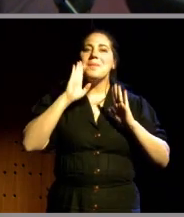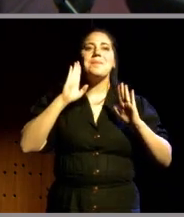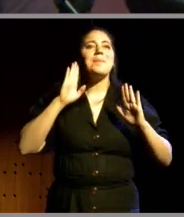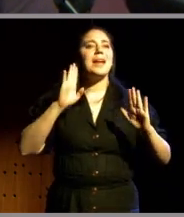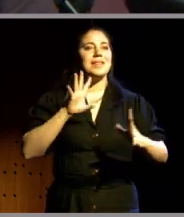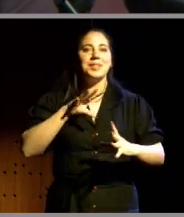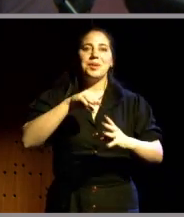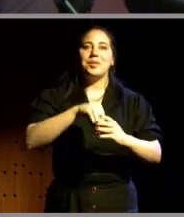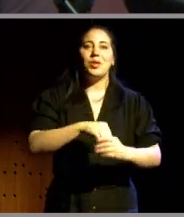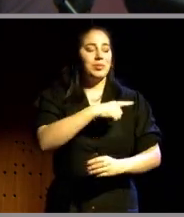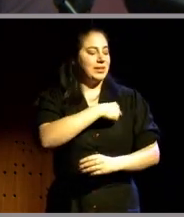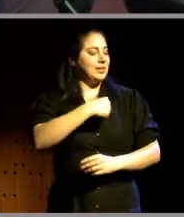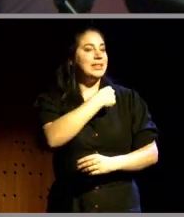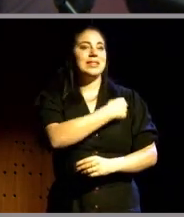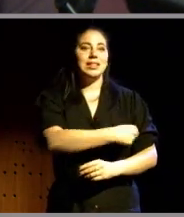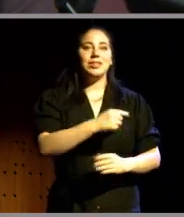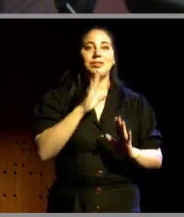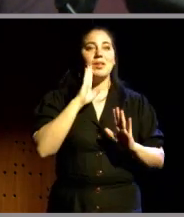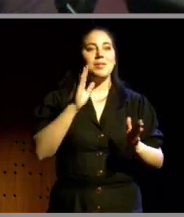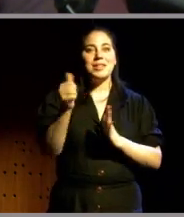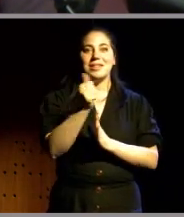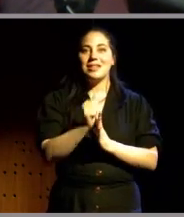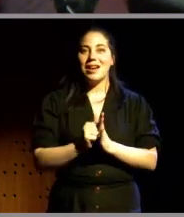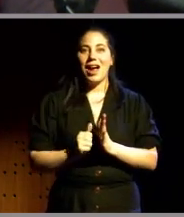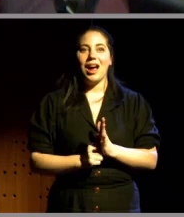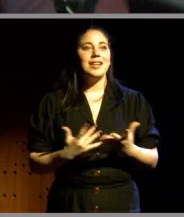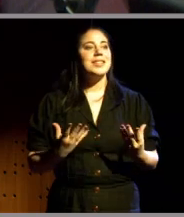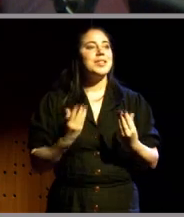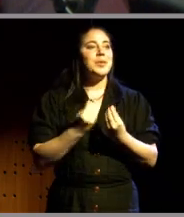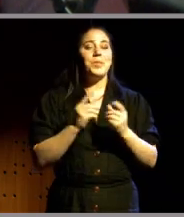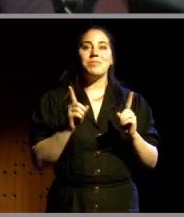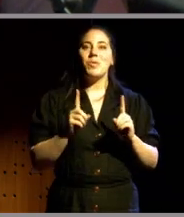of our esteemed artists with the Red Ochre Awards.